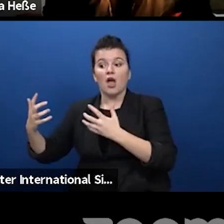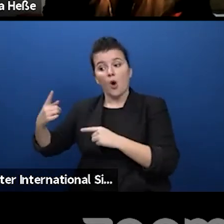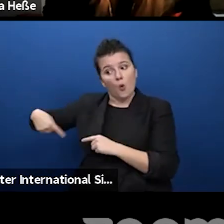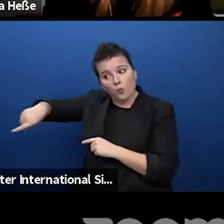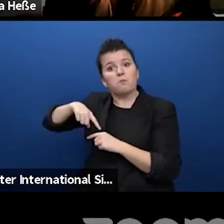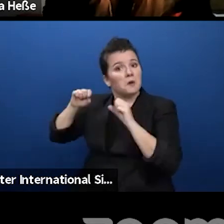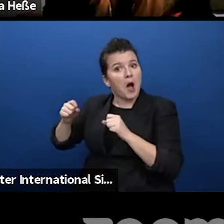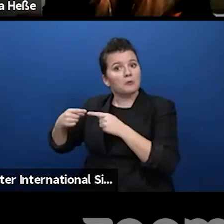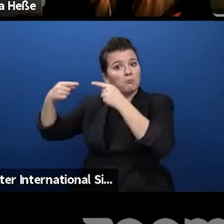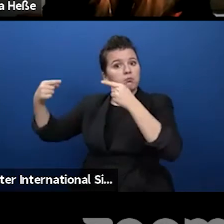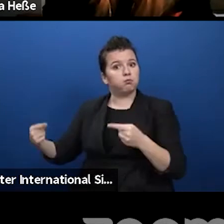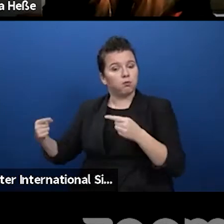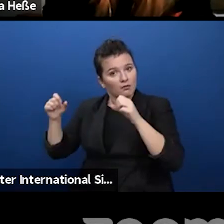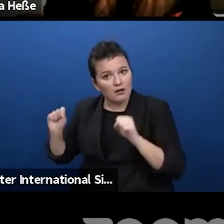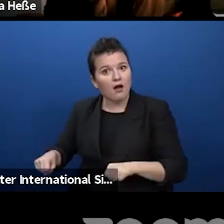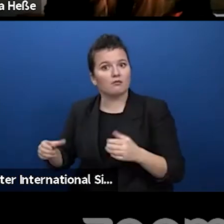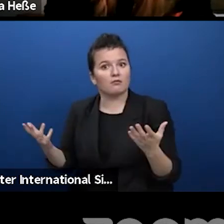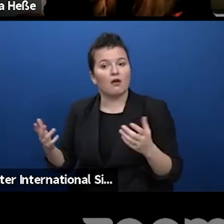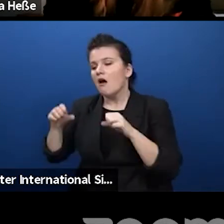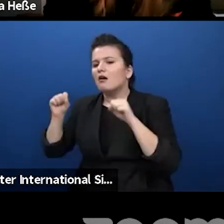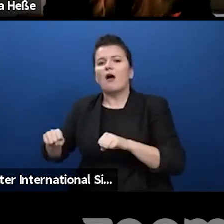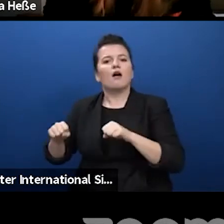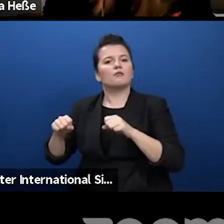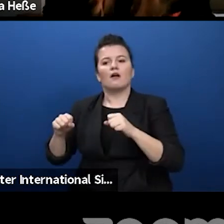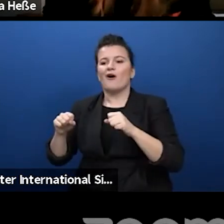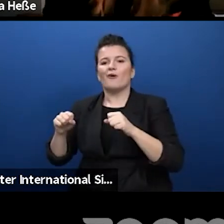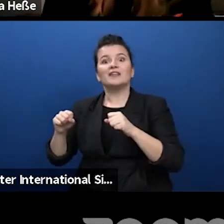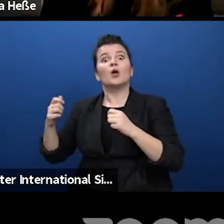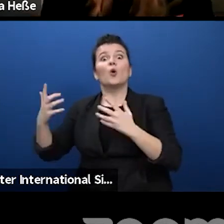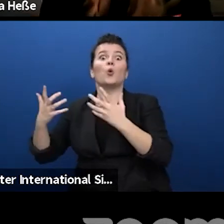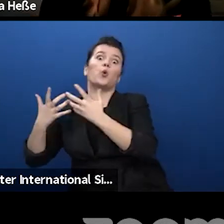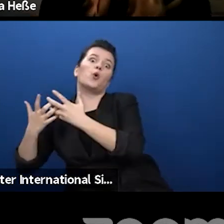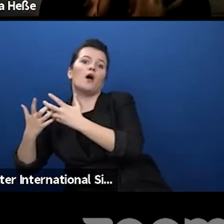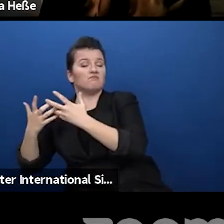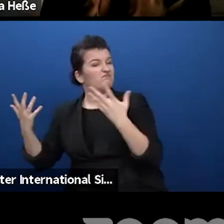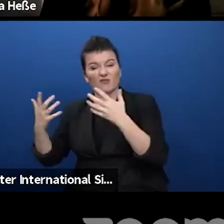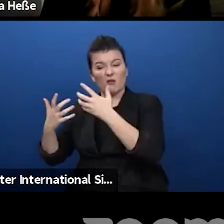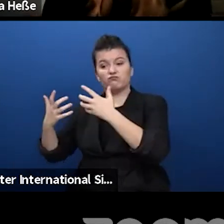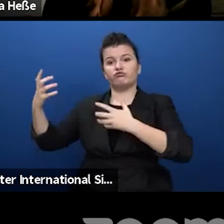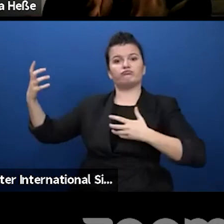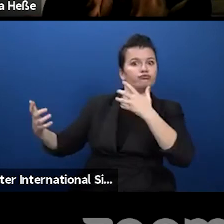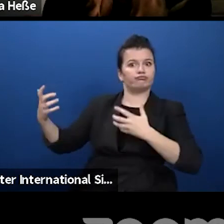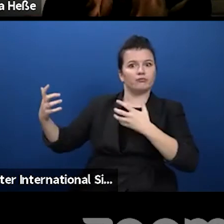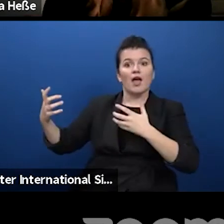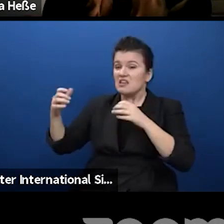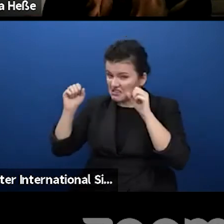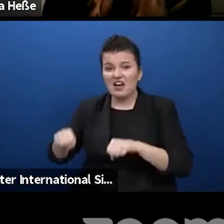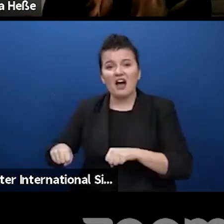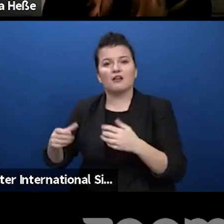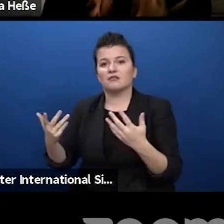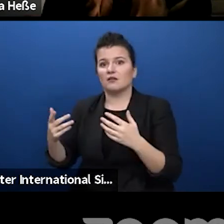where we have very different opinions on something and we can allow those, we can hear them. We can